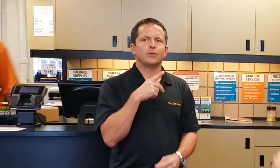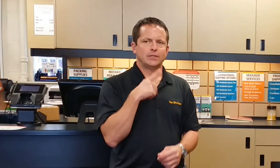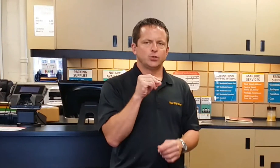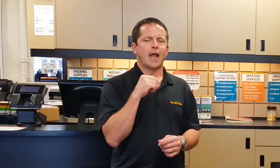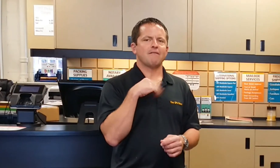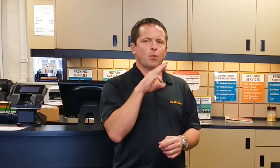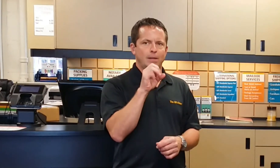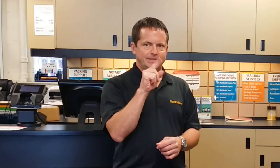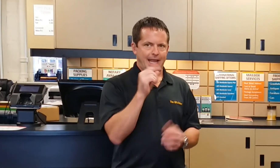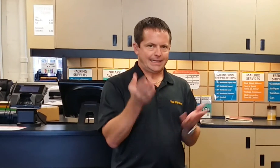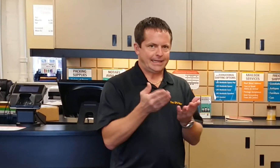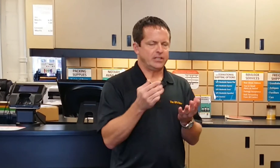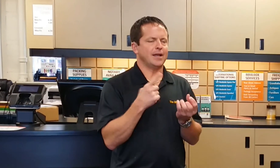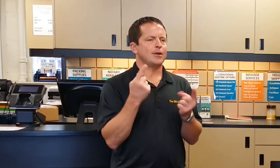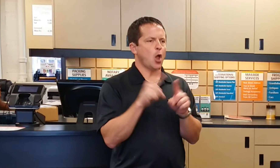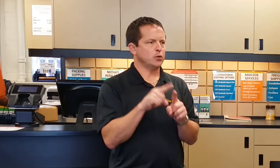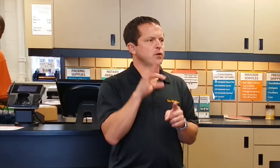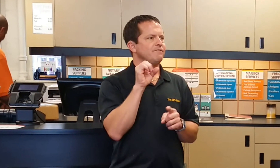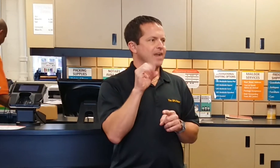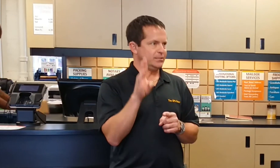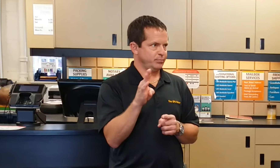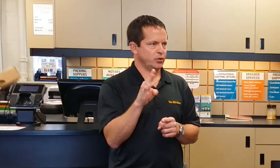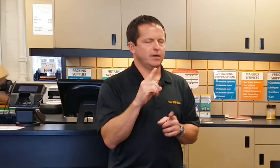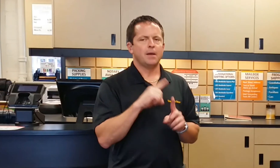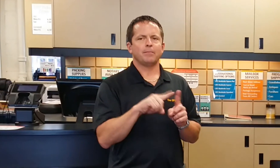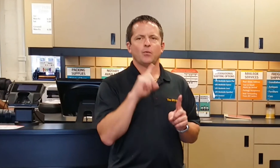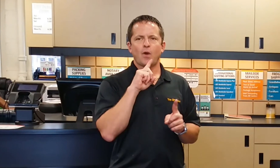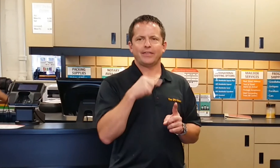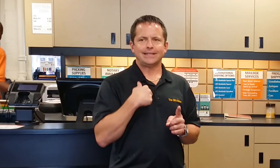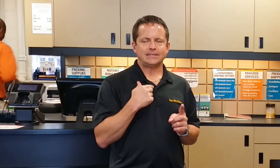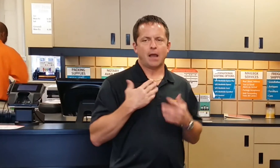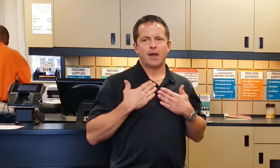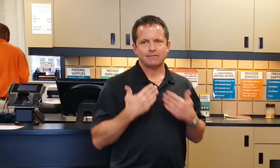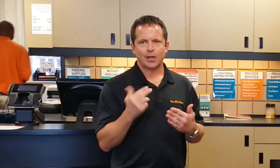So we do have a Facebook and a website here, although I have to admit